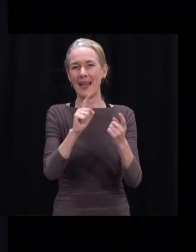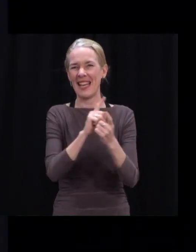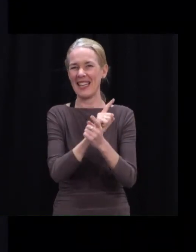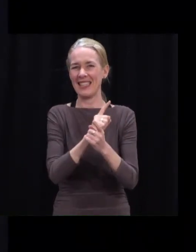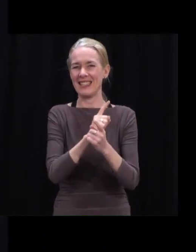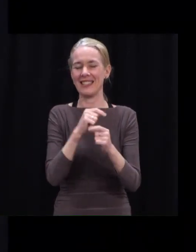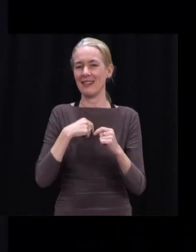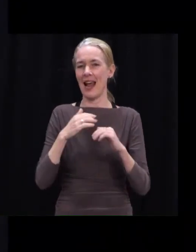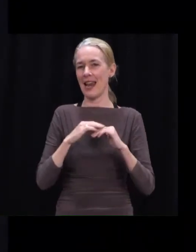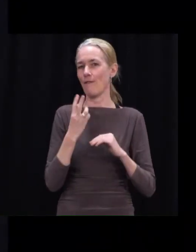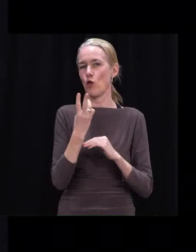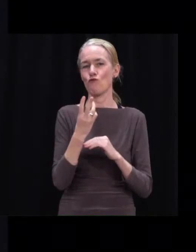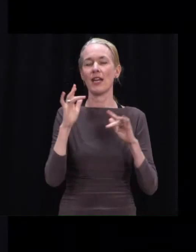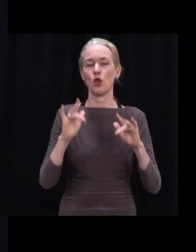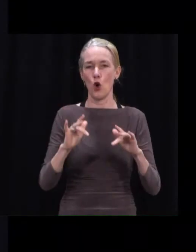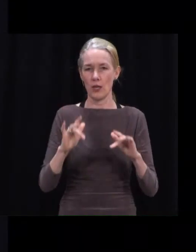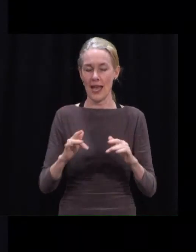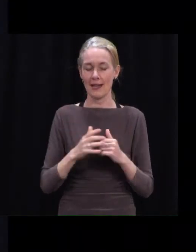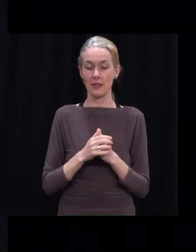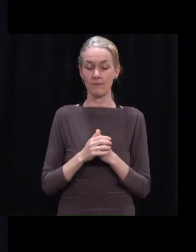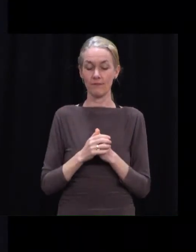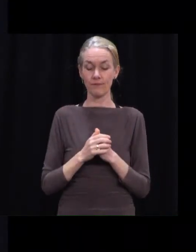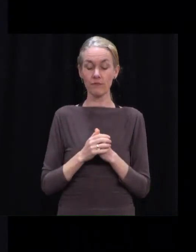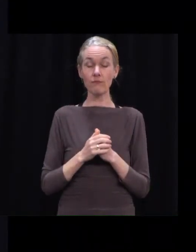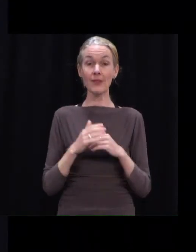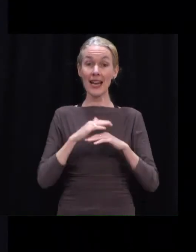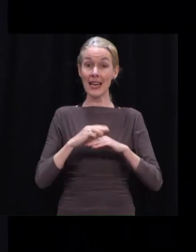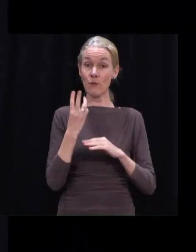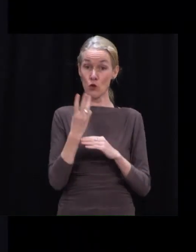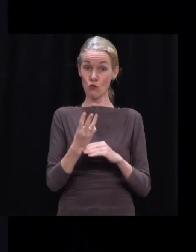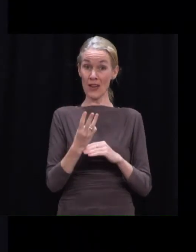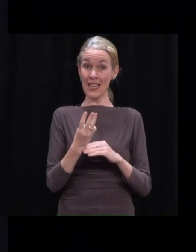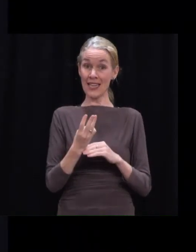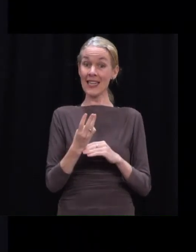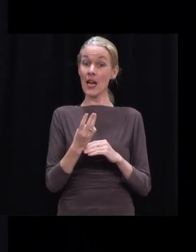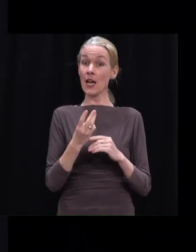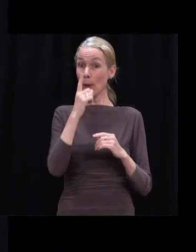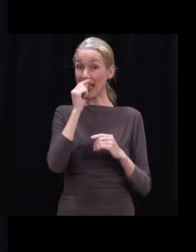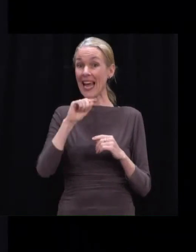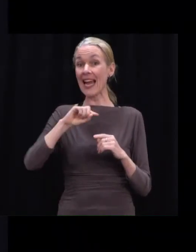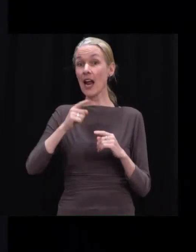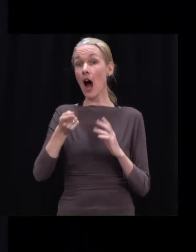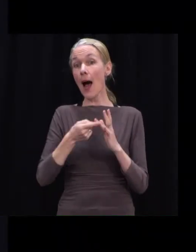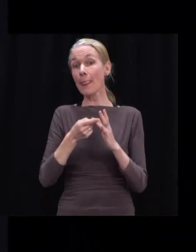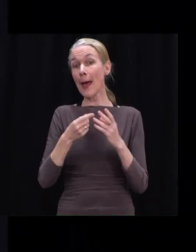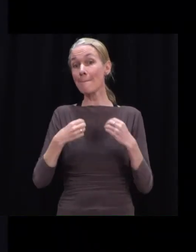having contact outside of your